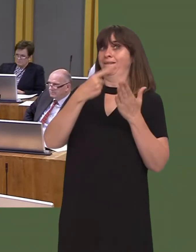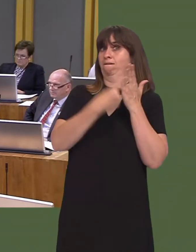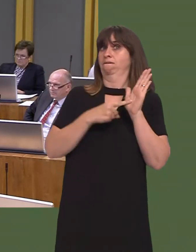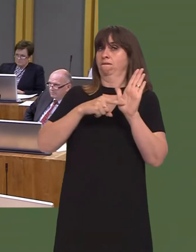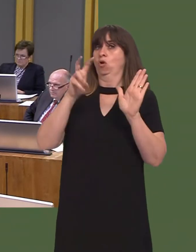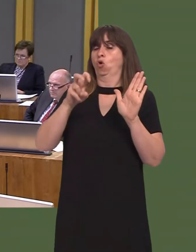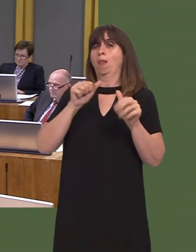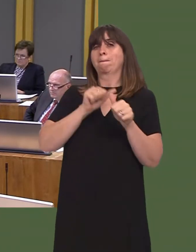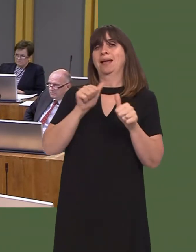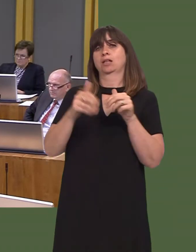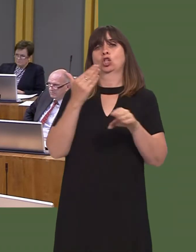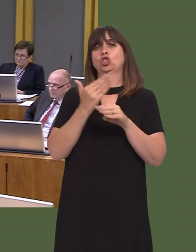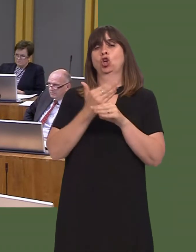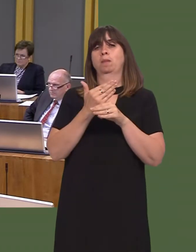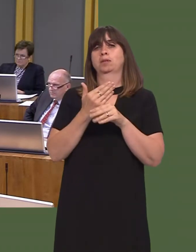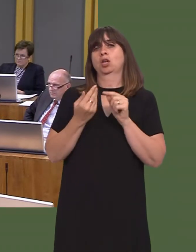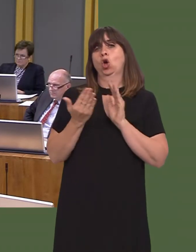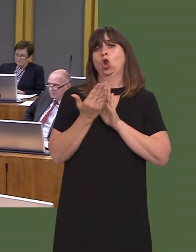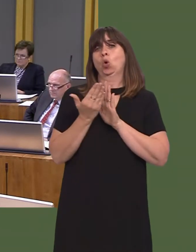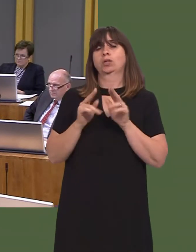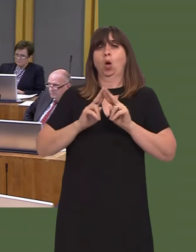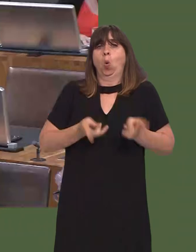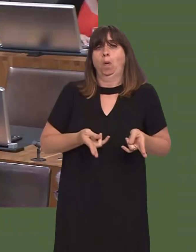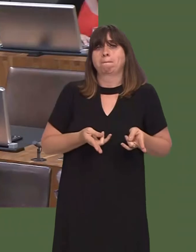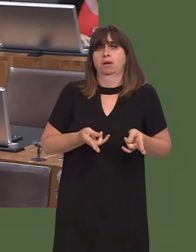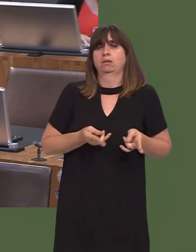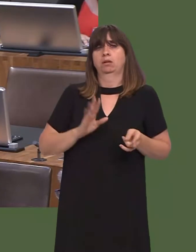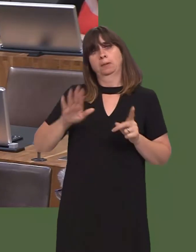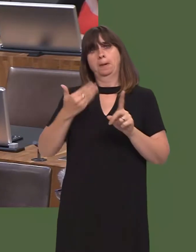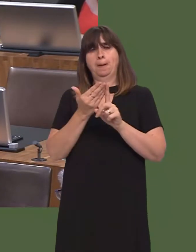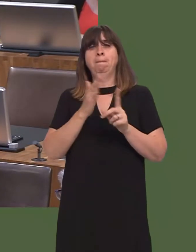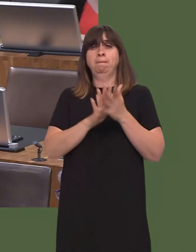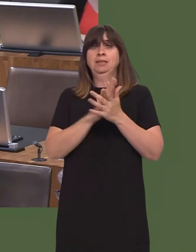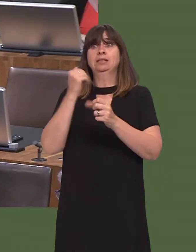jobs, closer to homeí. That guides what we do. We know that itís hugely important that